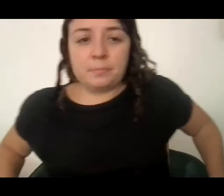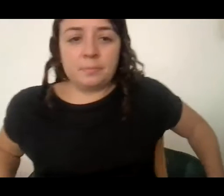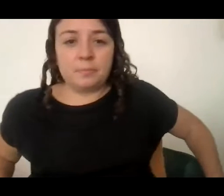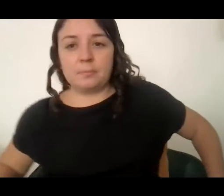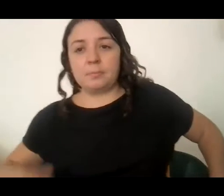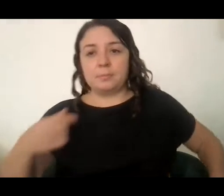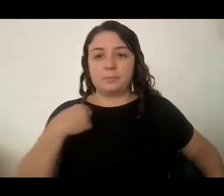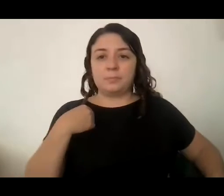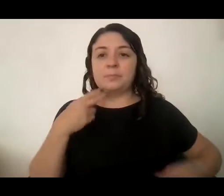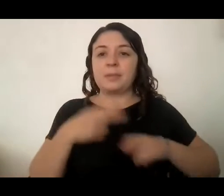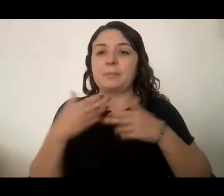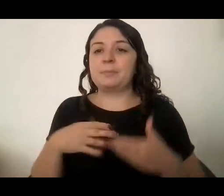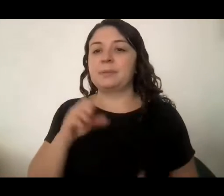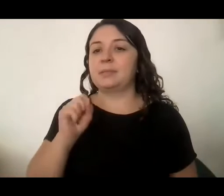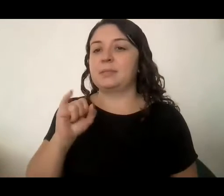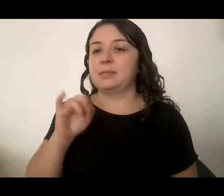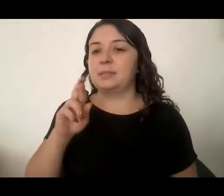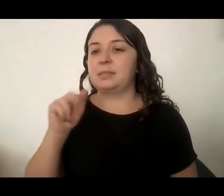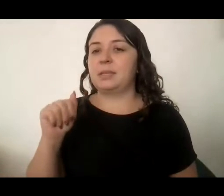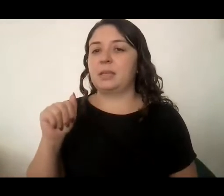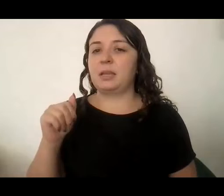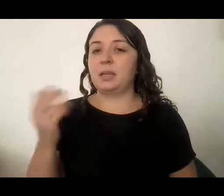speaking. Molly, I don't think we have any questions now,